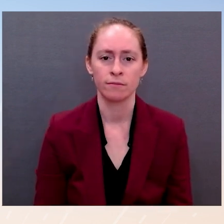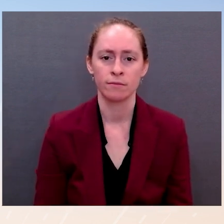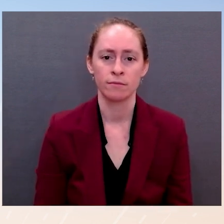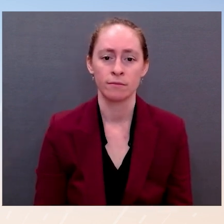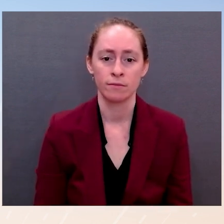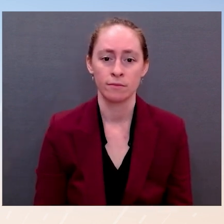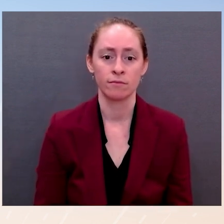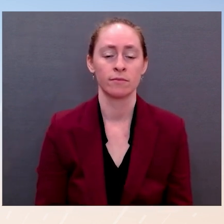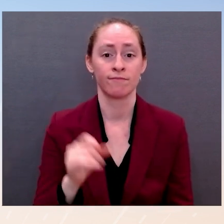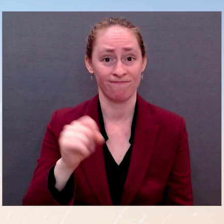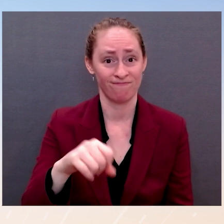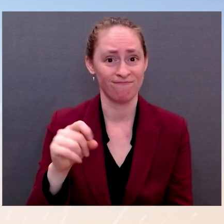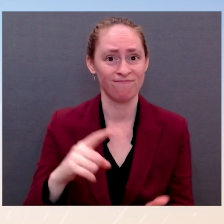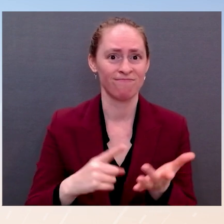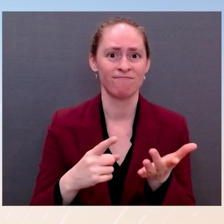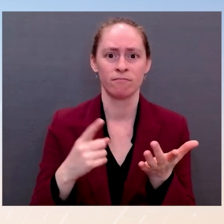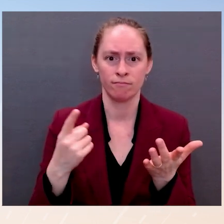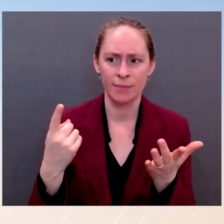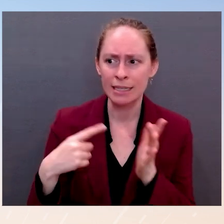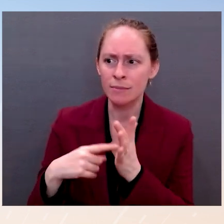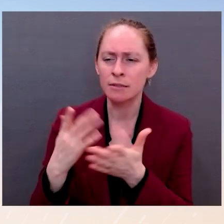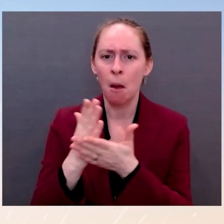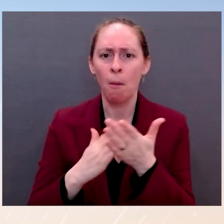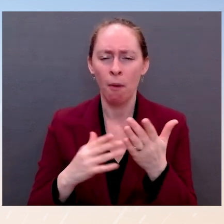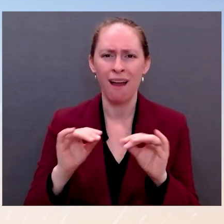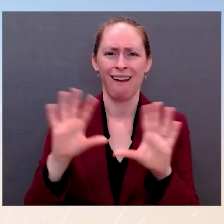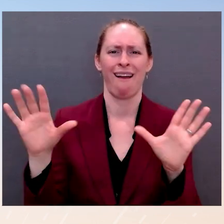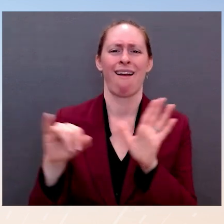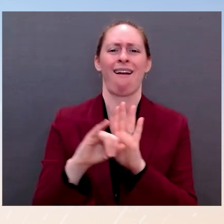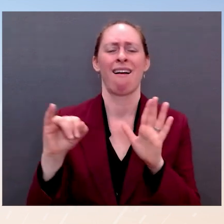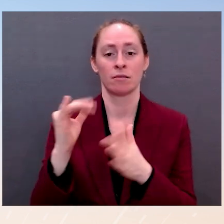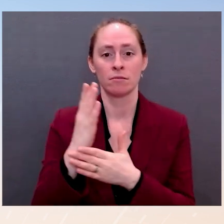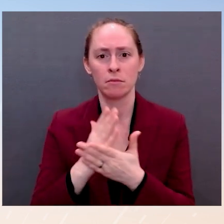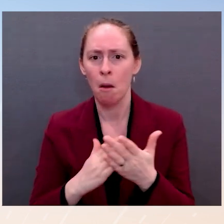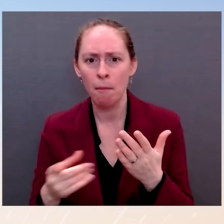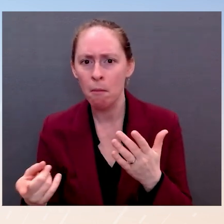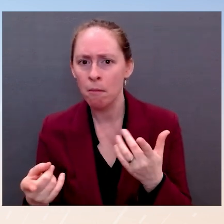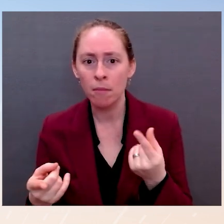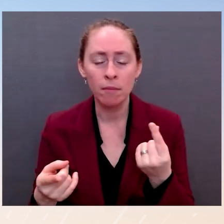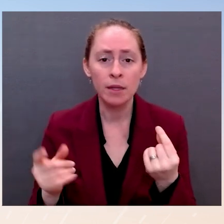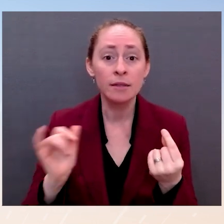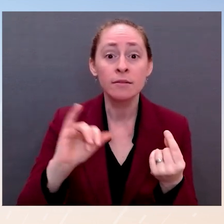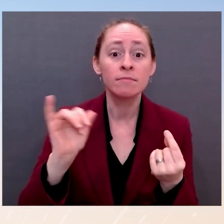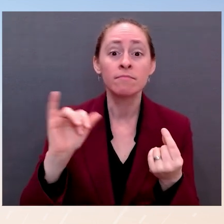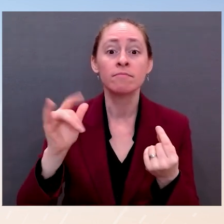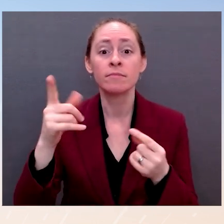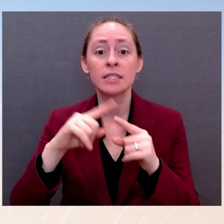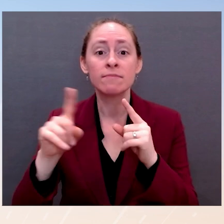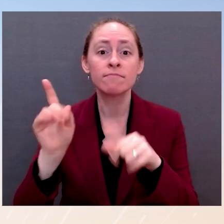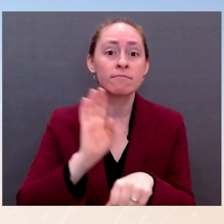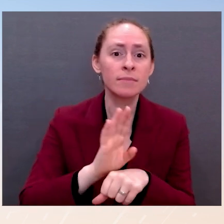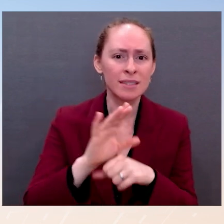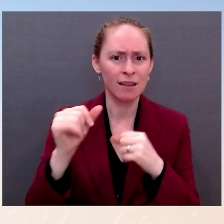and Andrew on and I'm wondering, what are the other ways you think industries should support equitable cancer care,